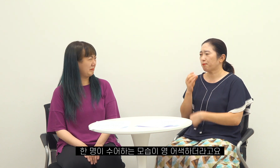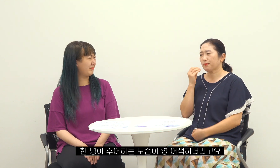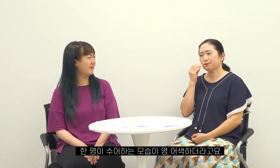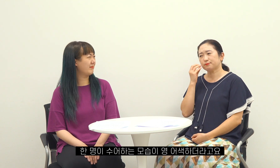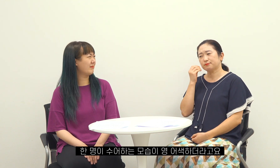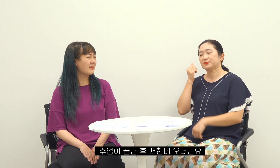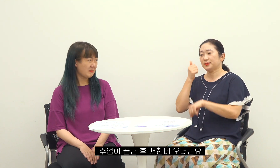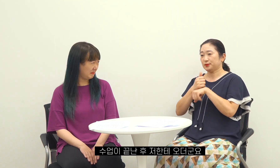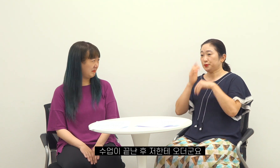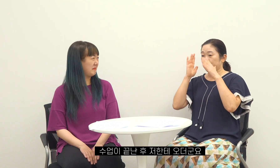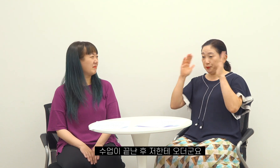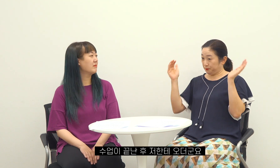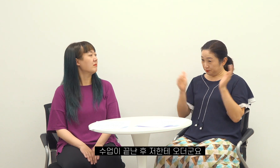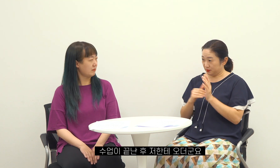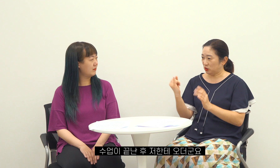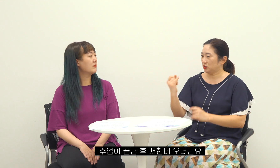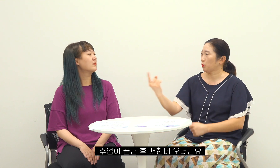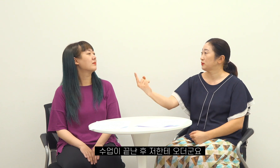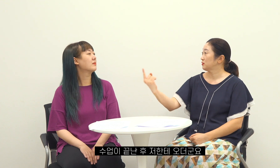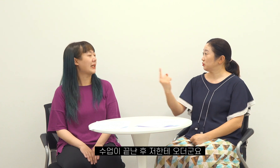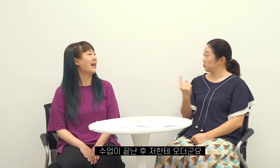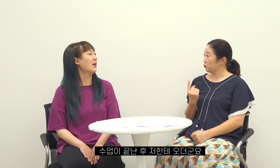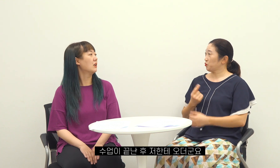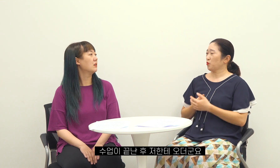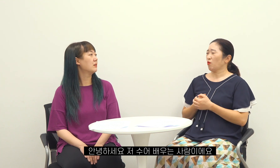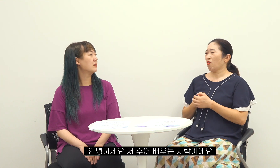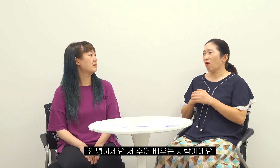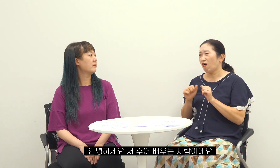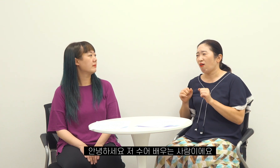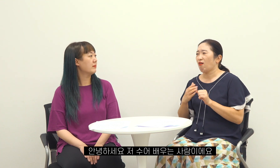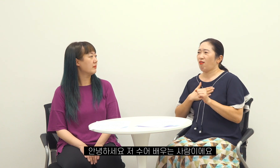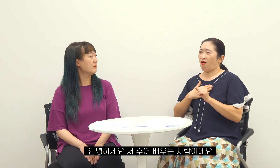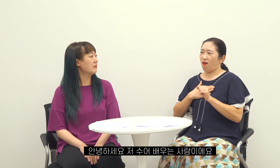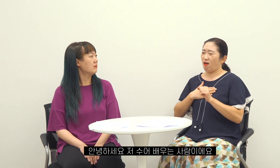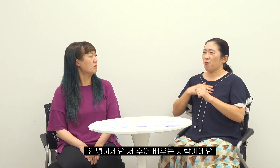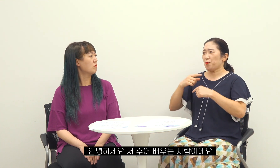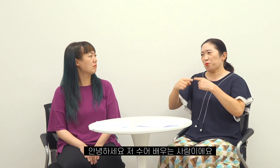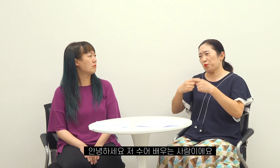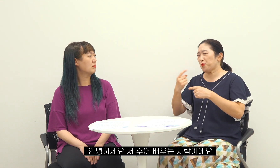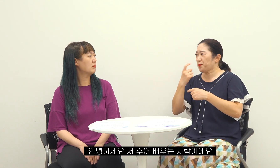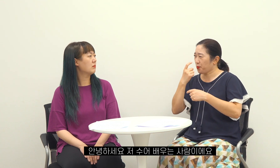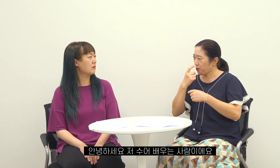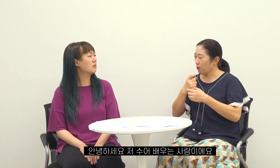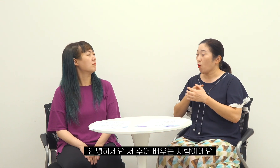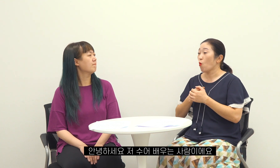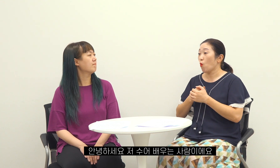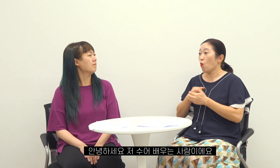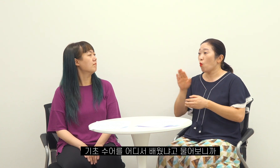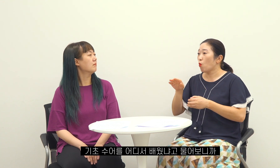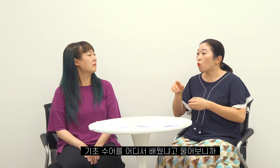He came to me after class. "Hello. I am a sign language learner.” When I asked where he learned basic sign language,